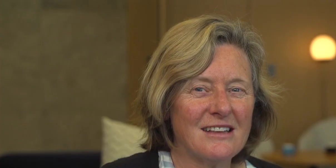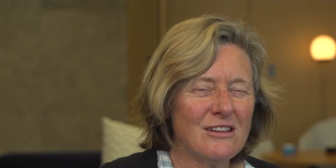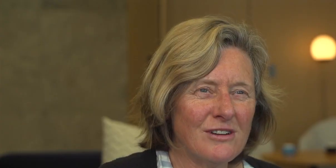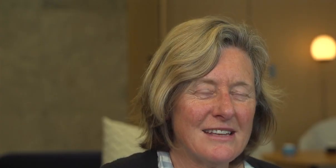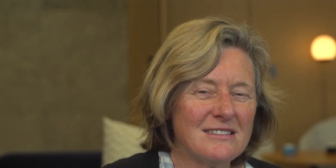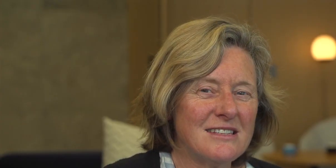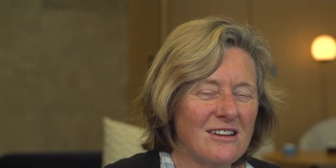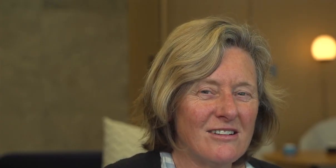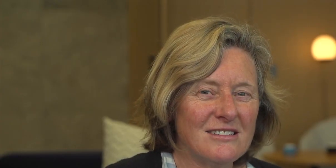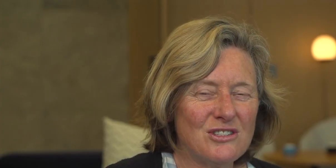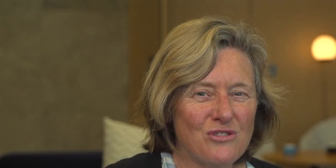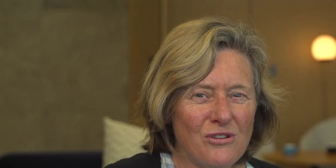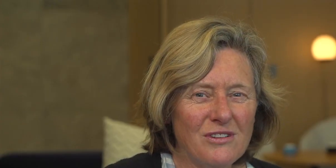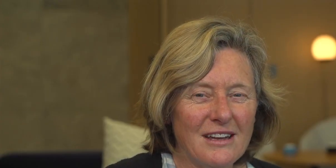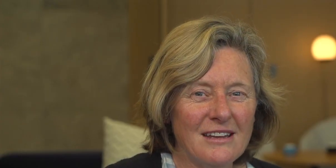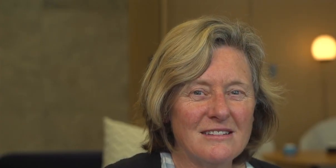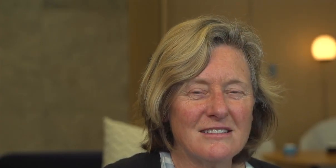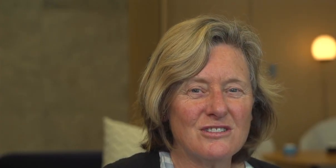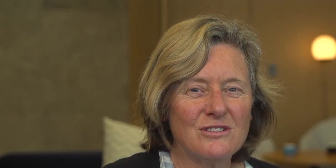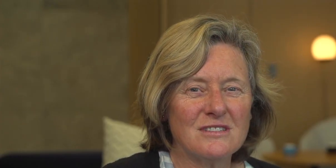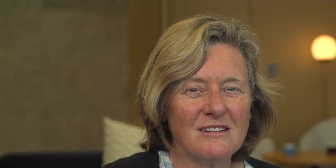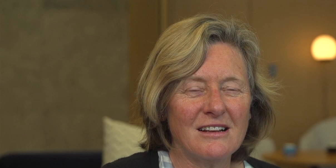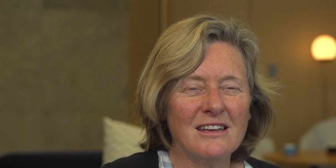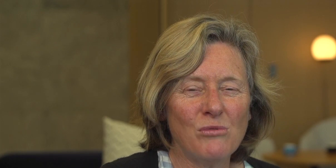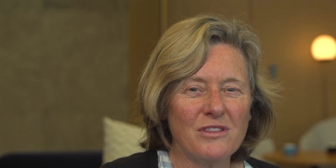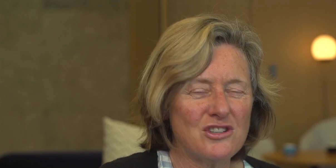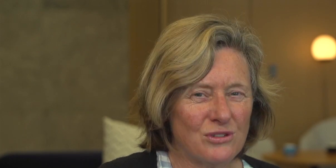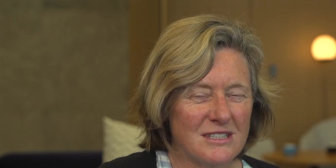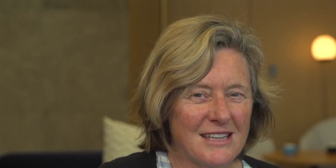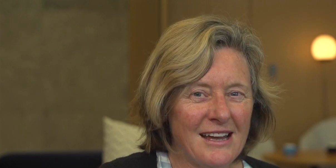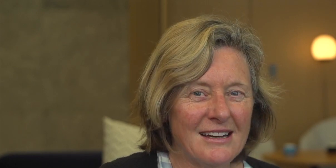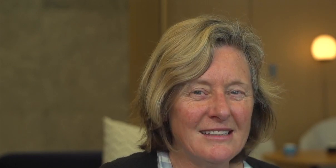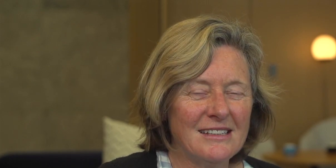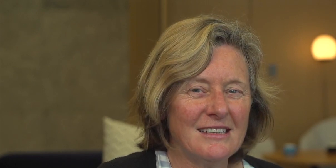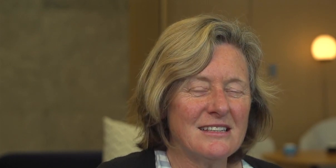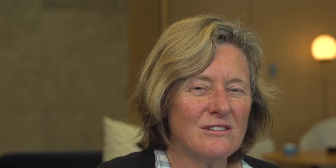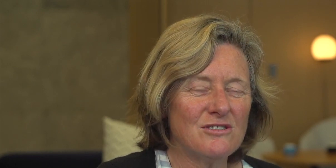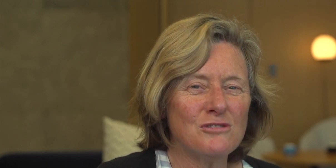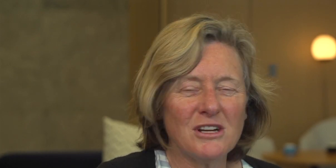long as the design is strong and the students are clear what their choices are, there's not too much